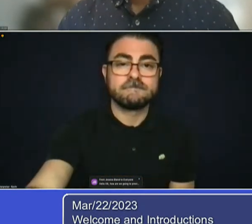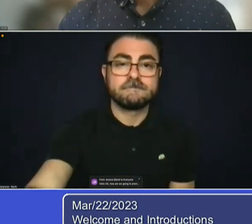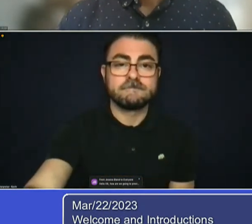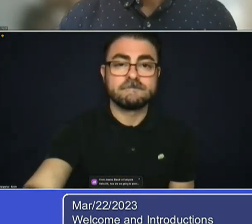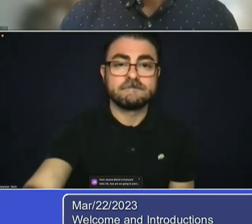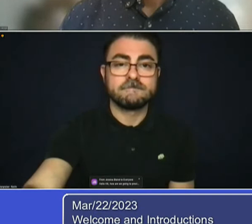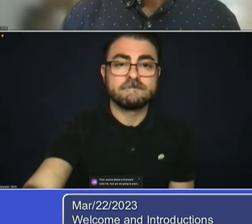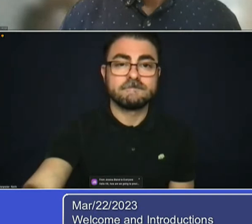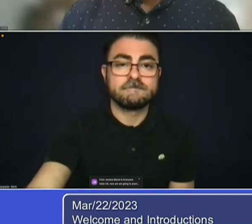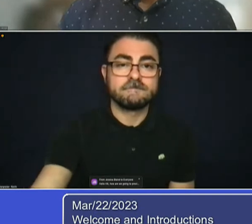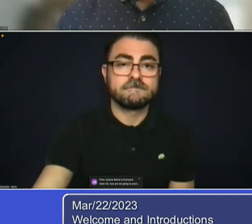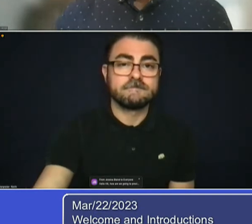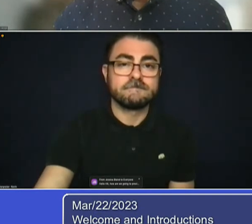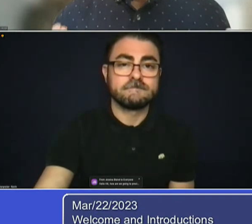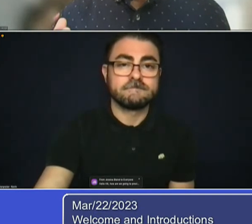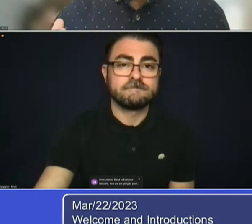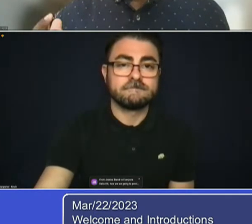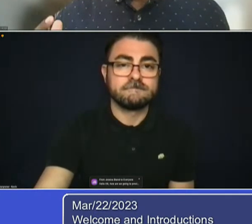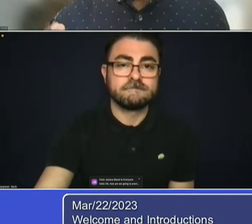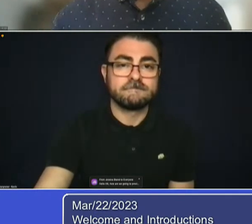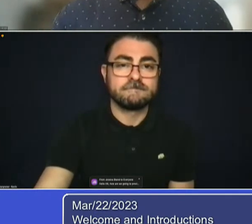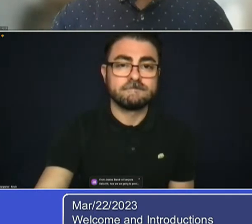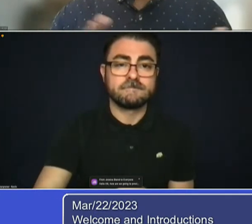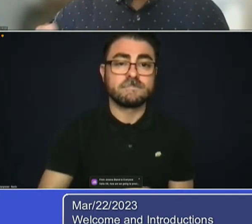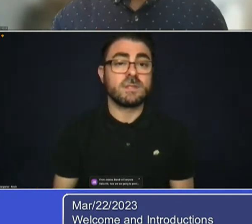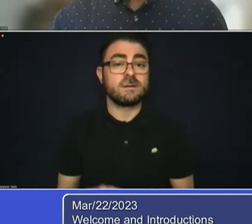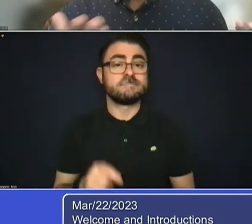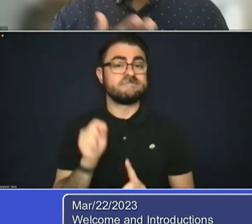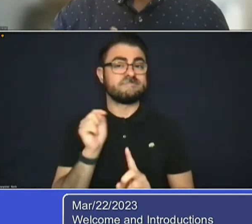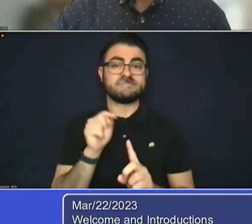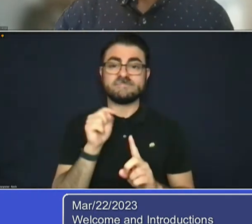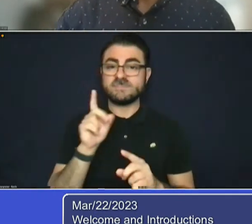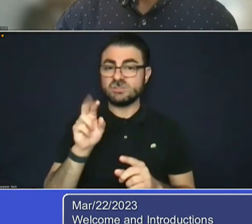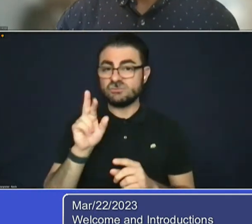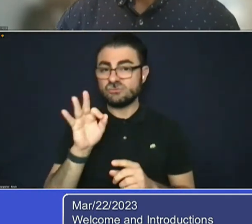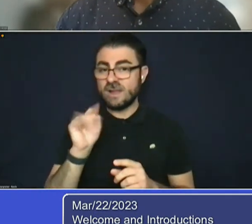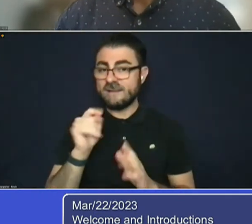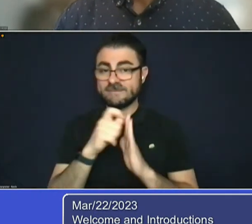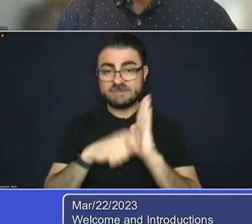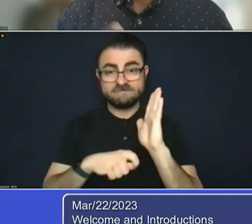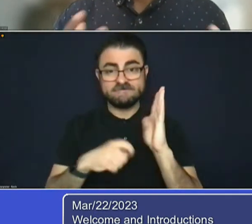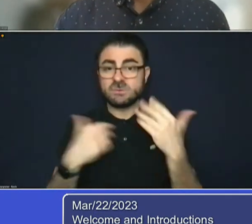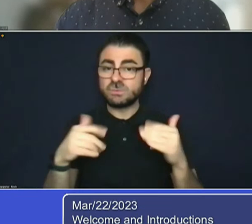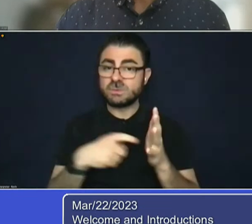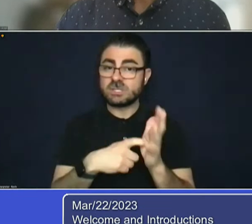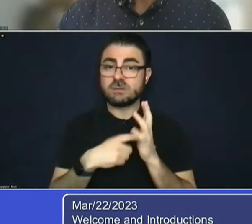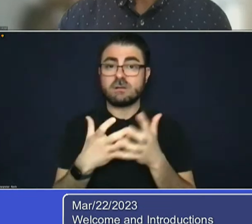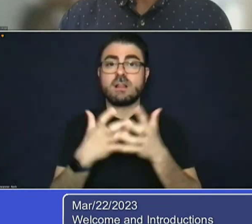SEPTEMBER OF 2023. GETTING TO THE PRELIMINARY